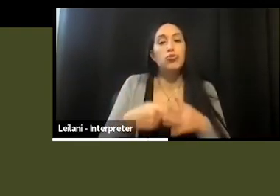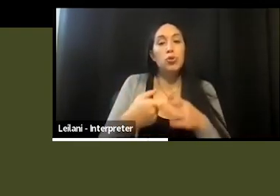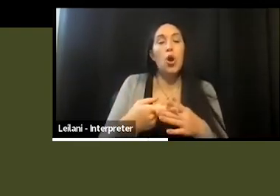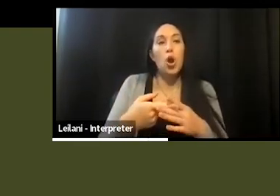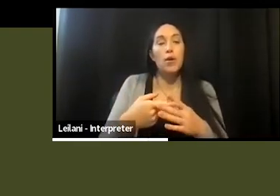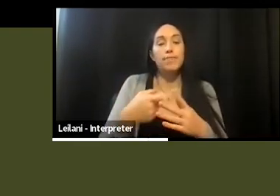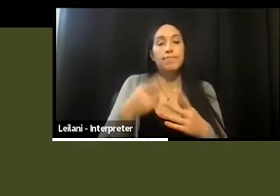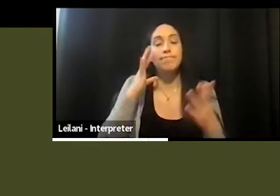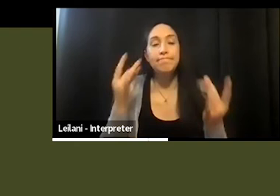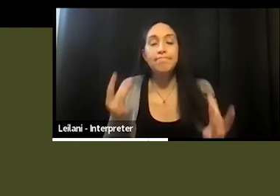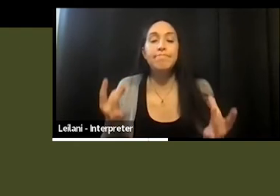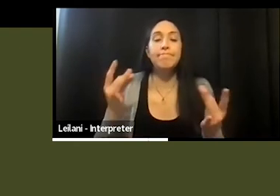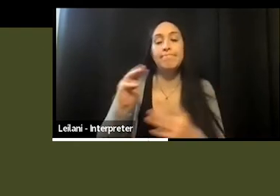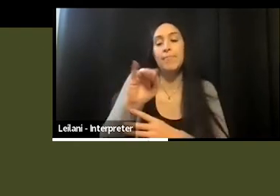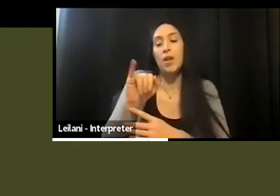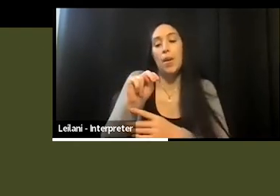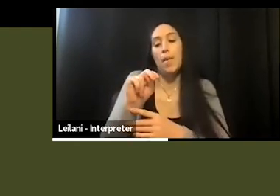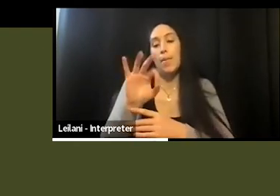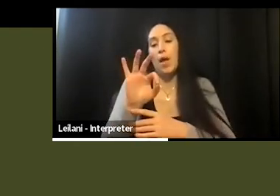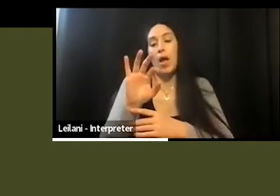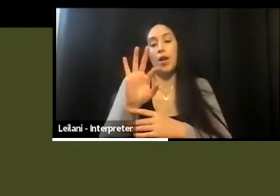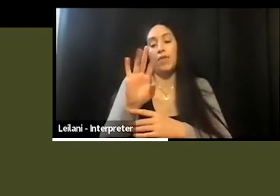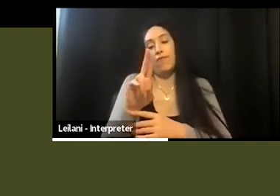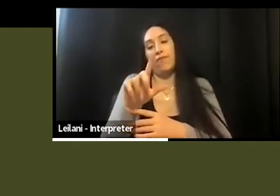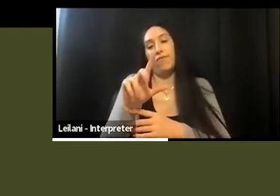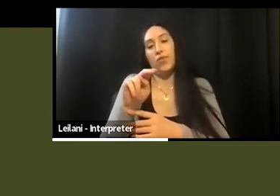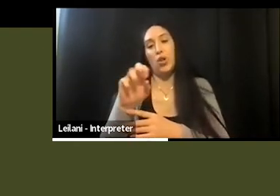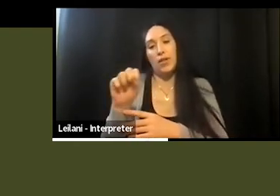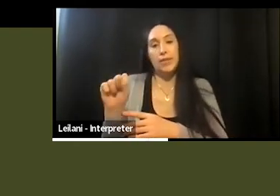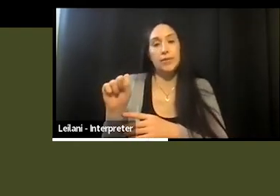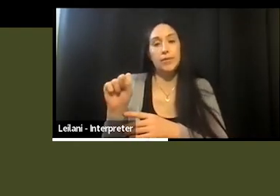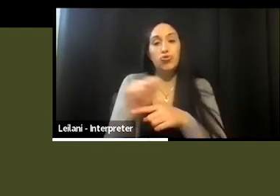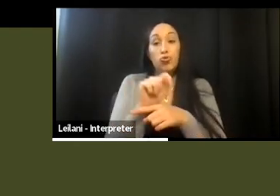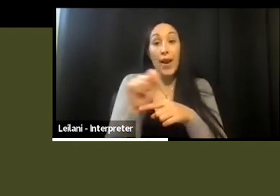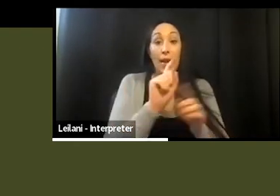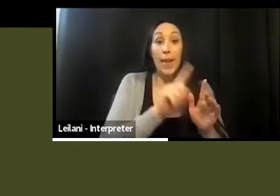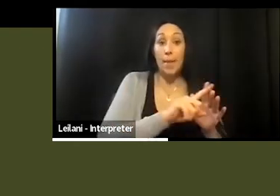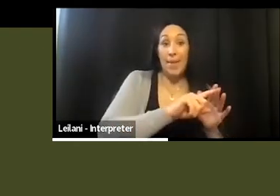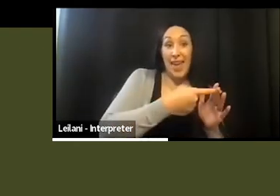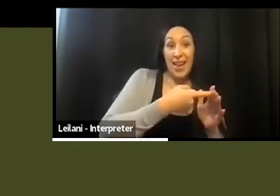and in the middle of the training. And she's gonna start by centering us. And then she's gonna make sure